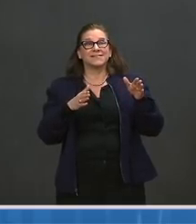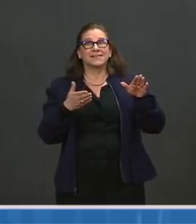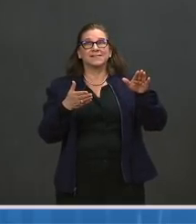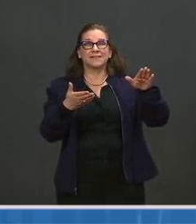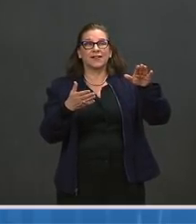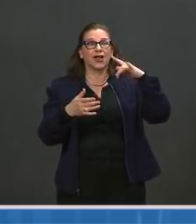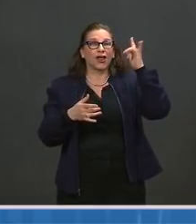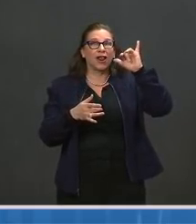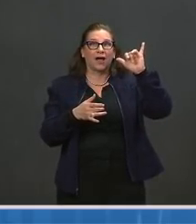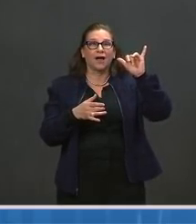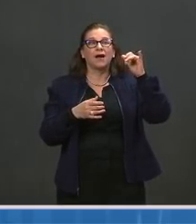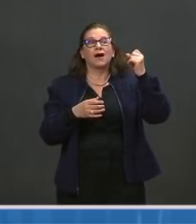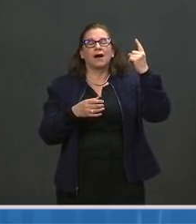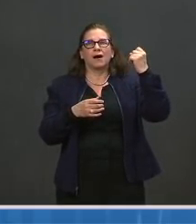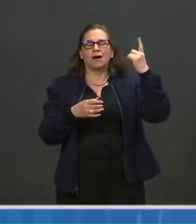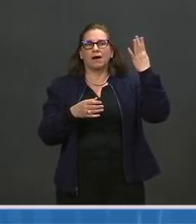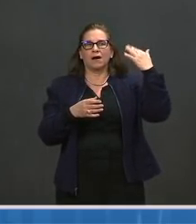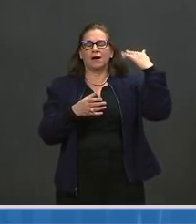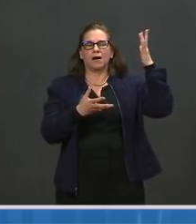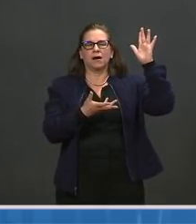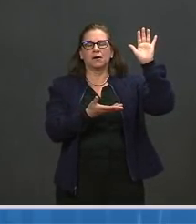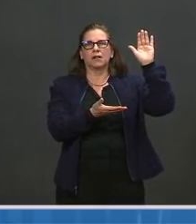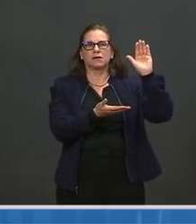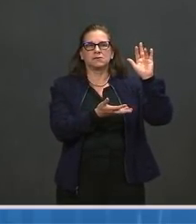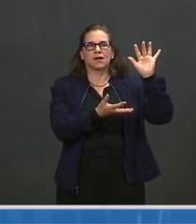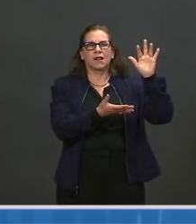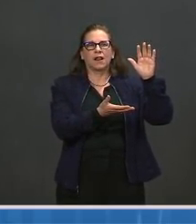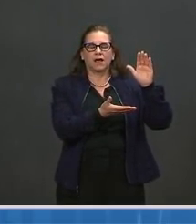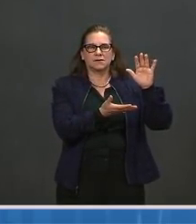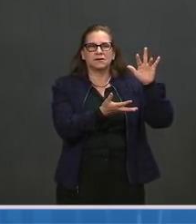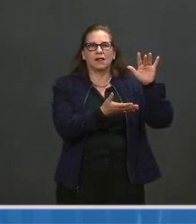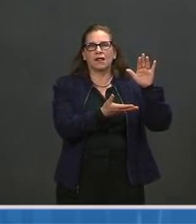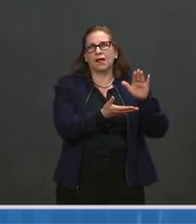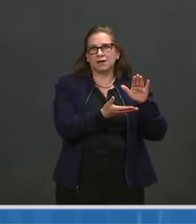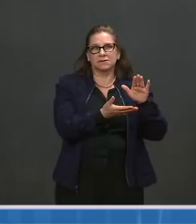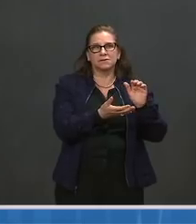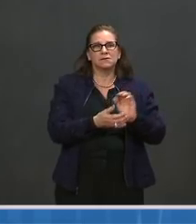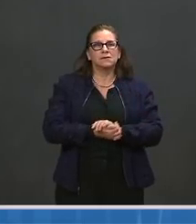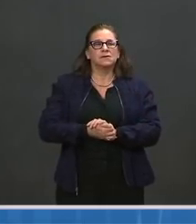there is still a death rate among those who are over, you know, 25 -- over 20.